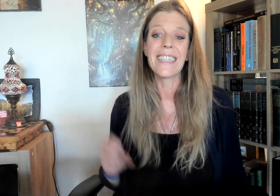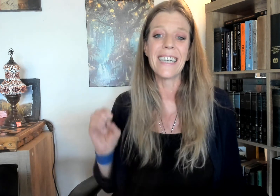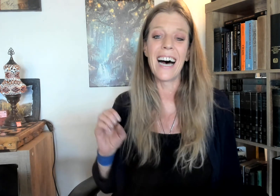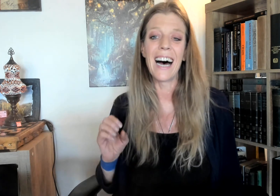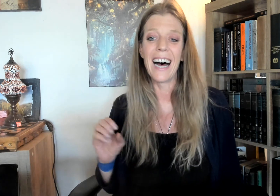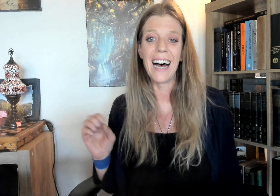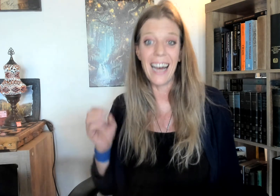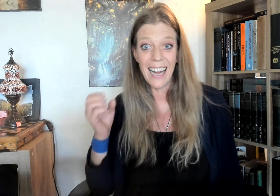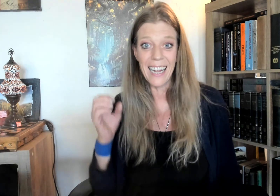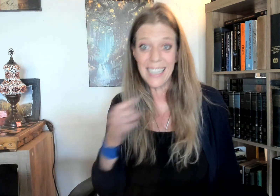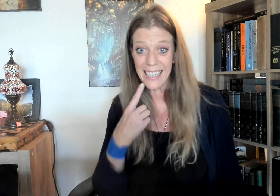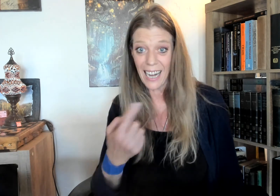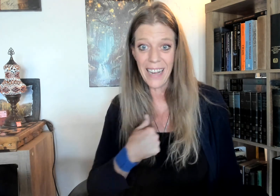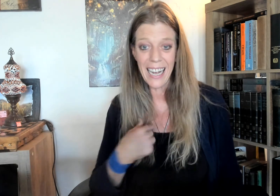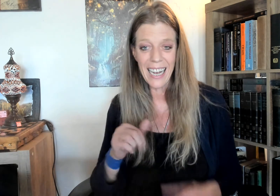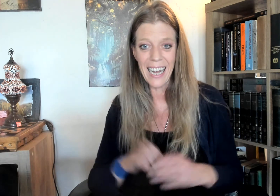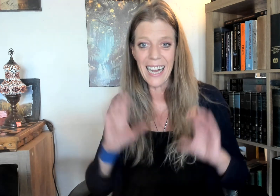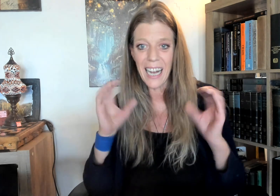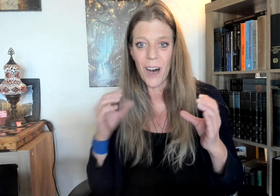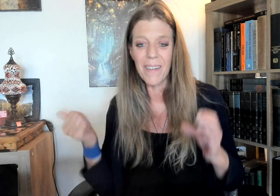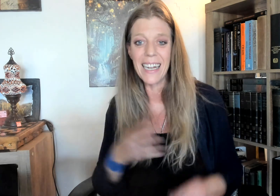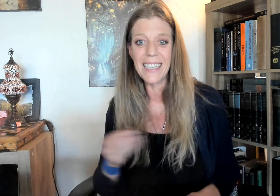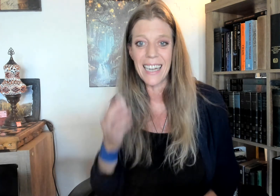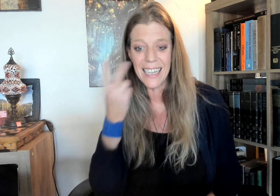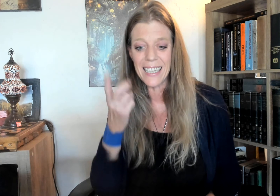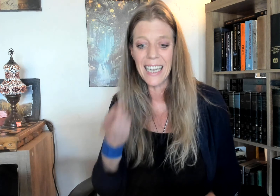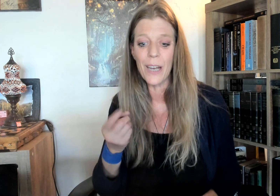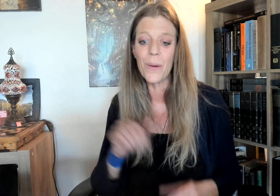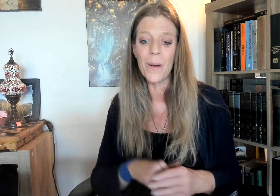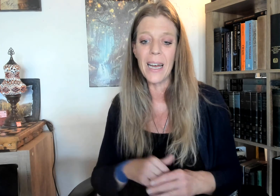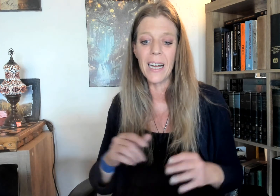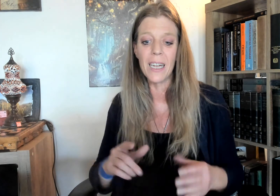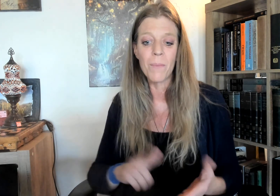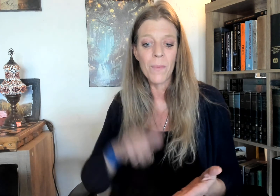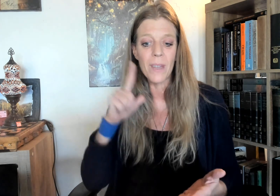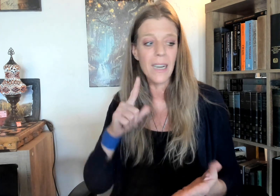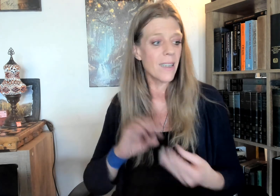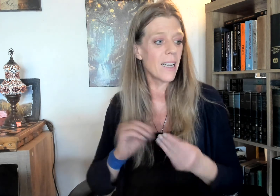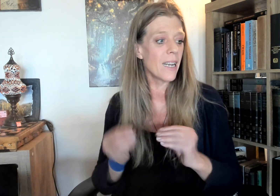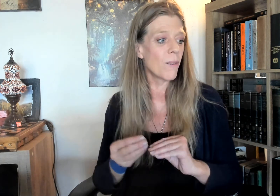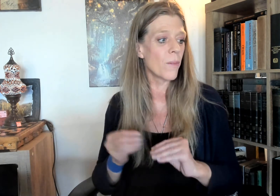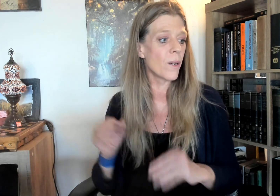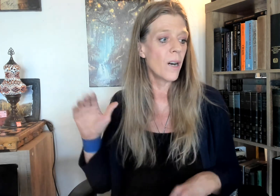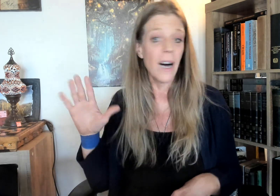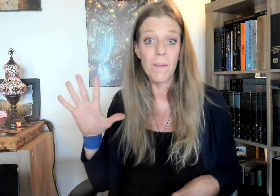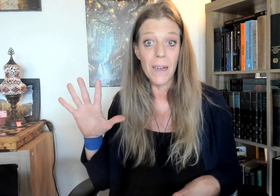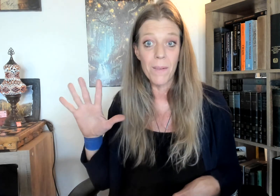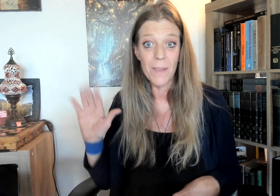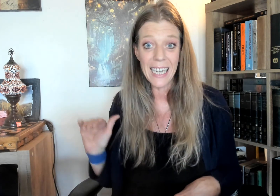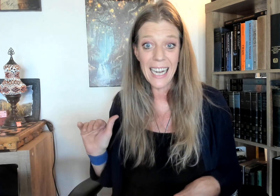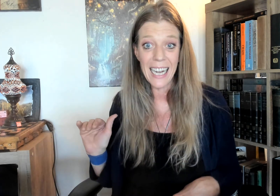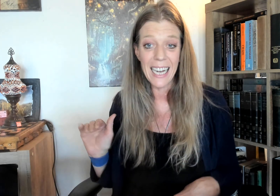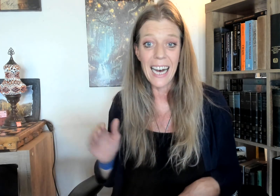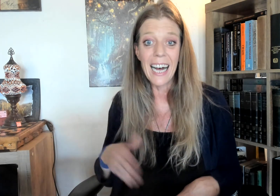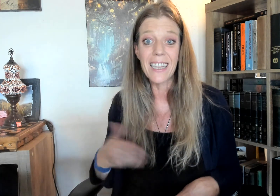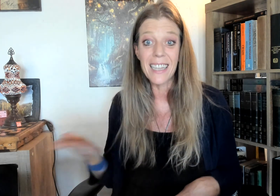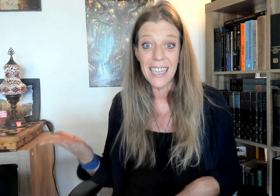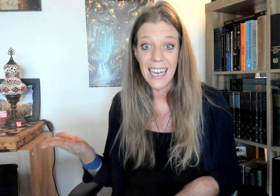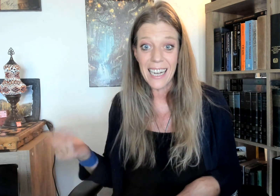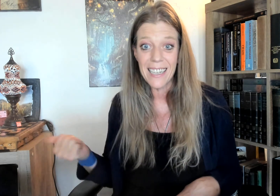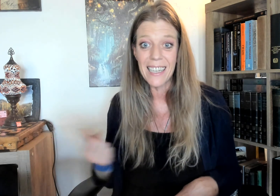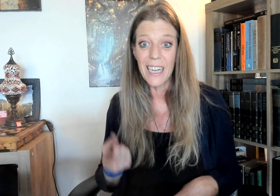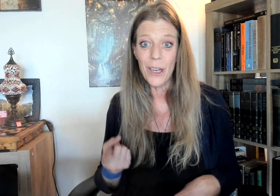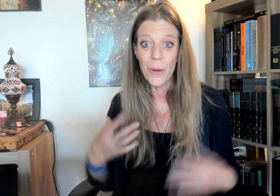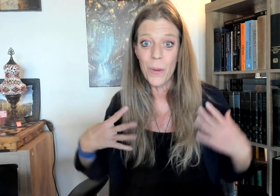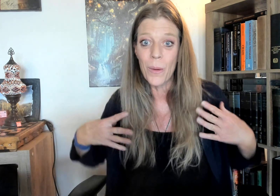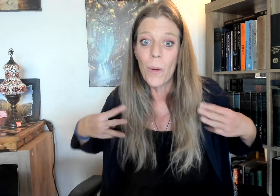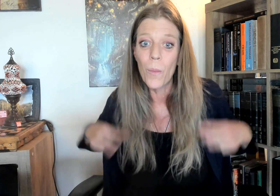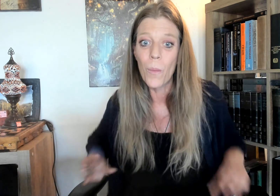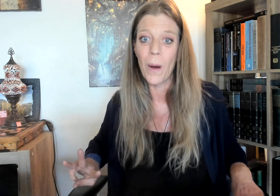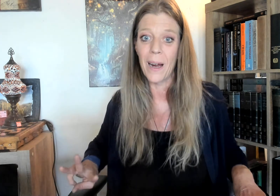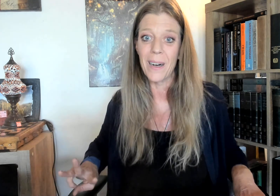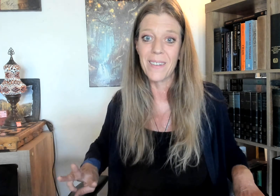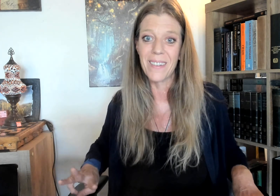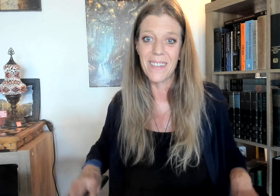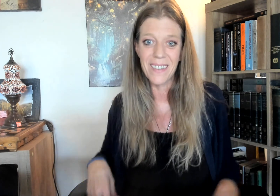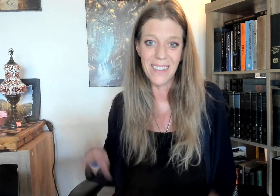Uhh tell me in comments and see you in Lesson #15 - THINGS YOU WEAR.